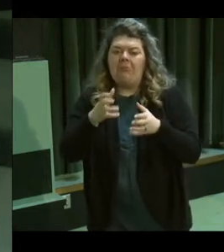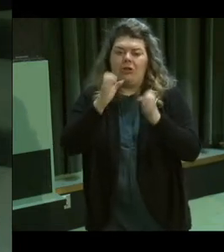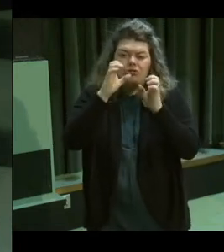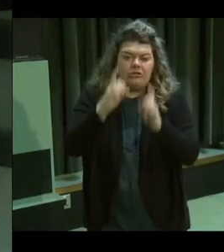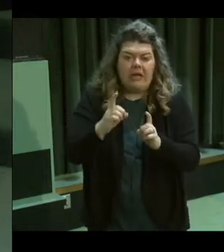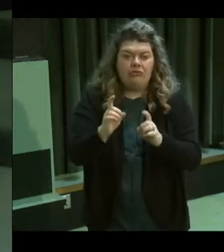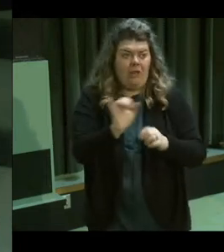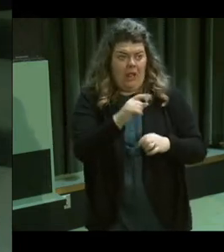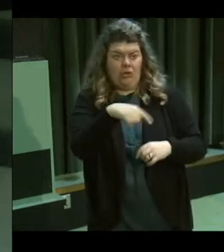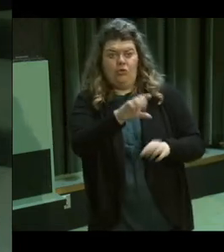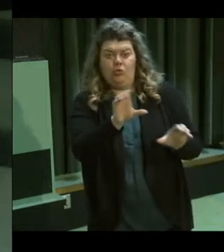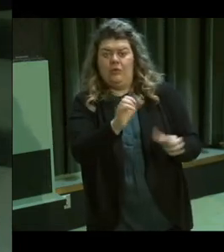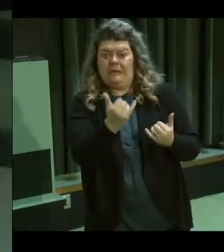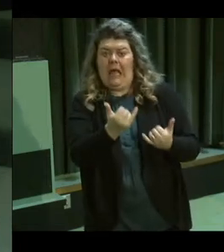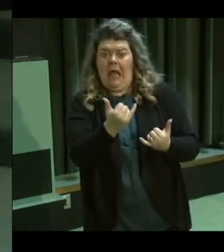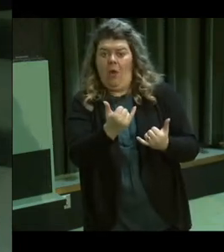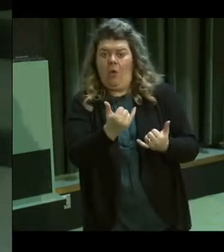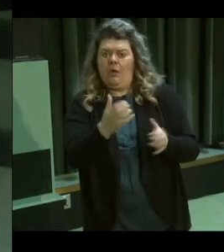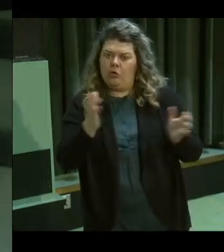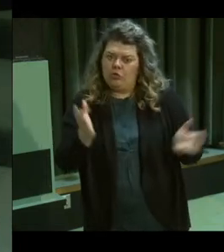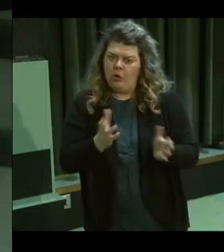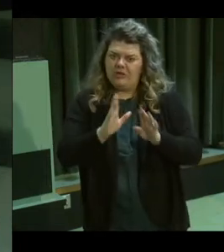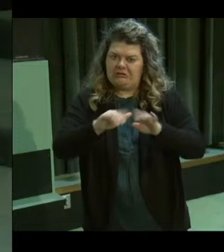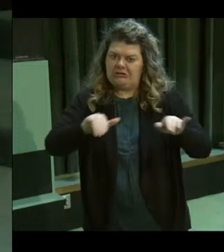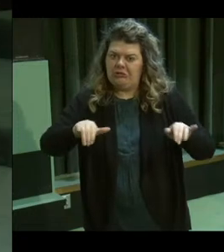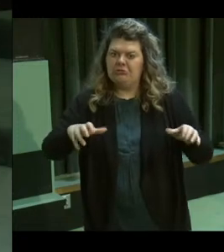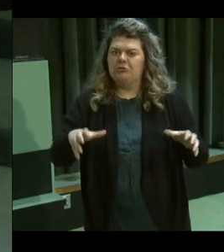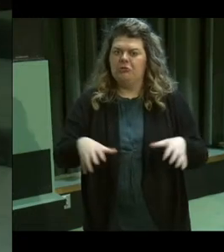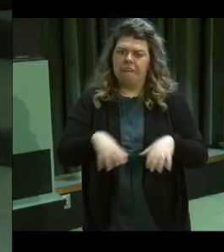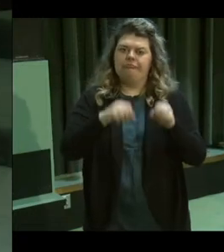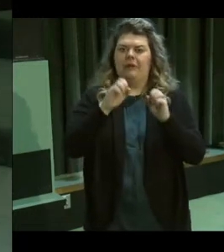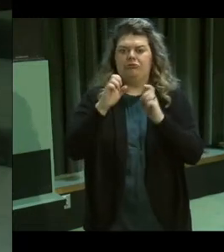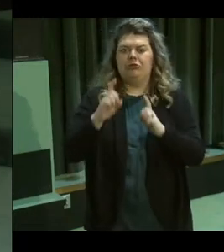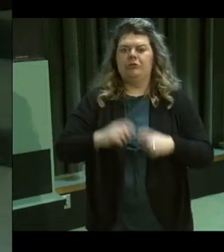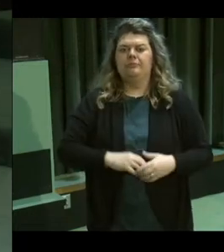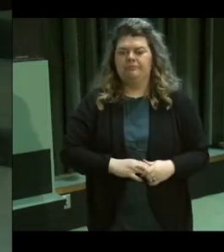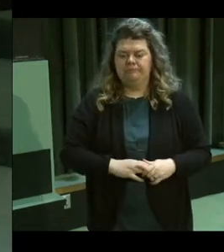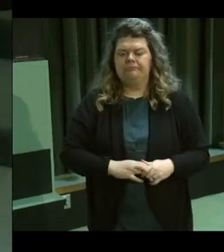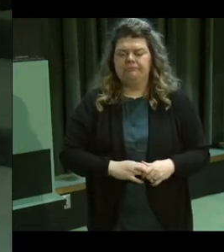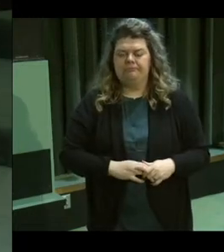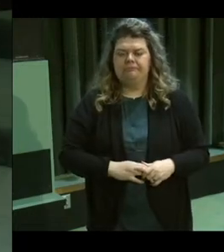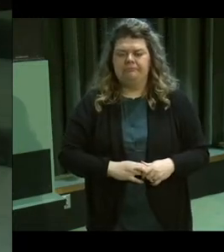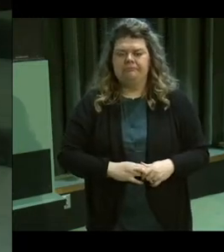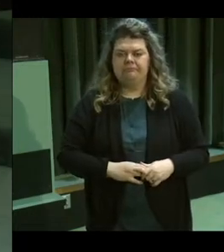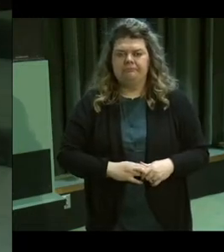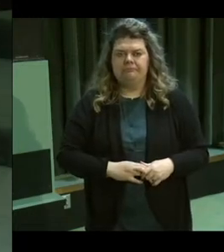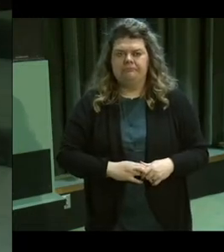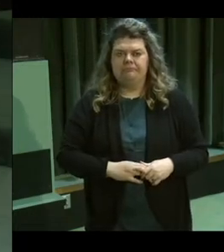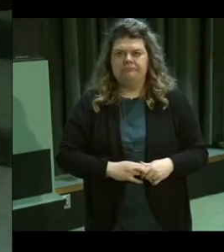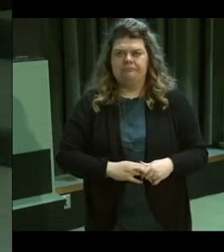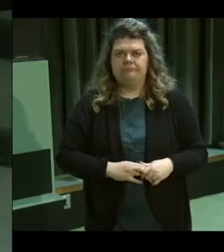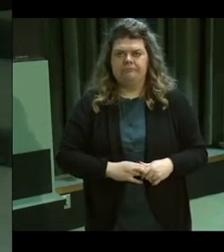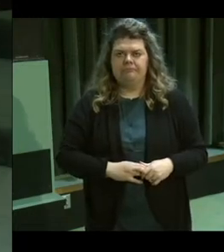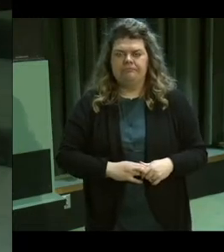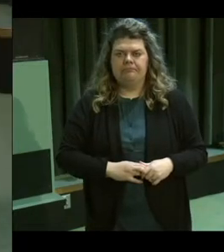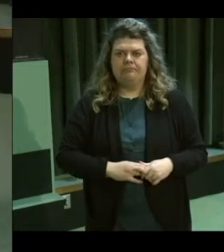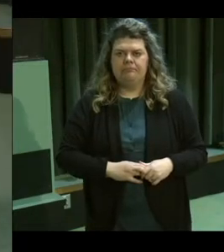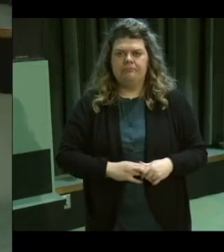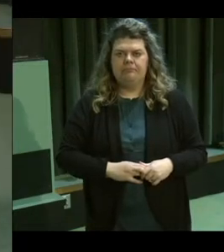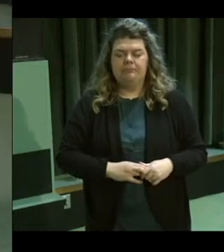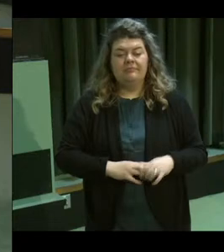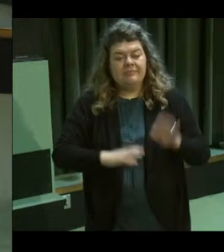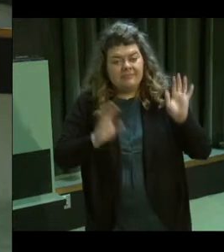pursue education, like you're